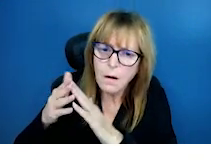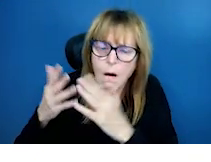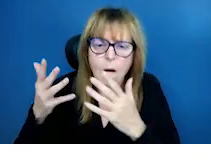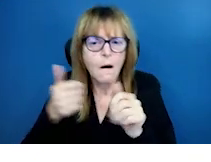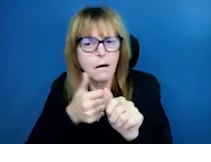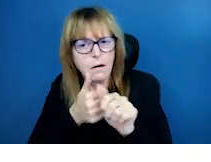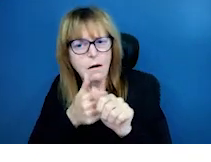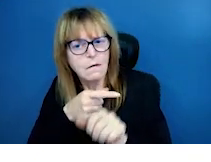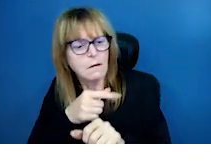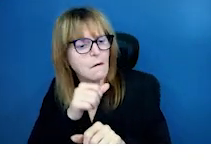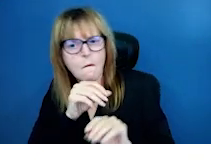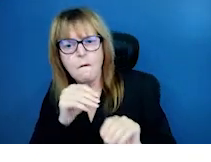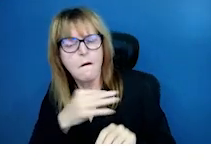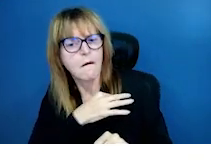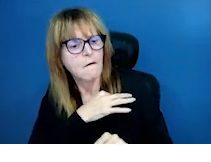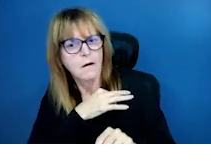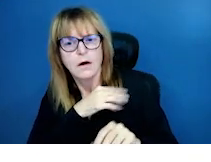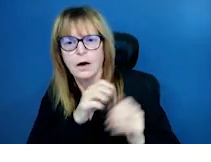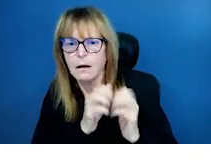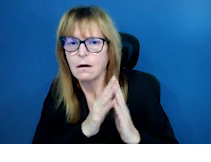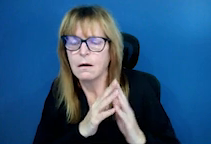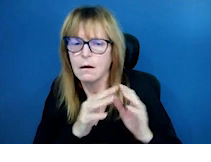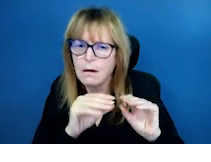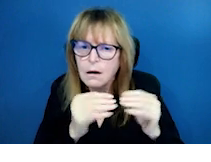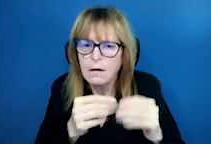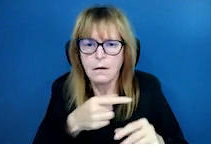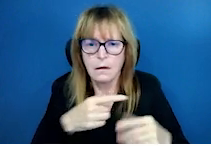operate for profit cannot receive funding from the CVITP Grant.